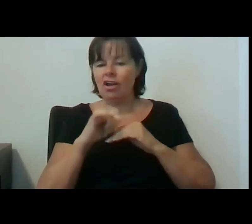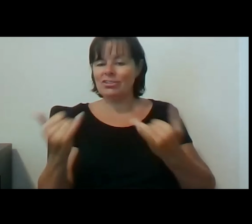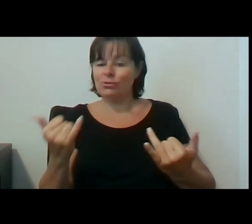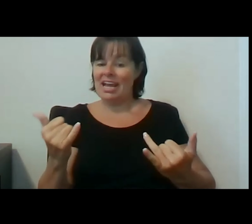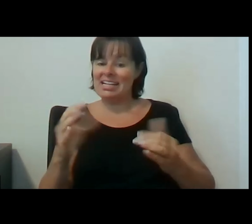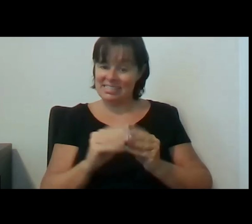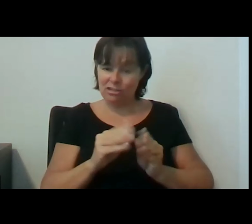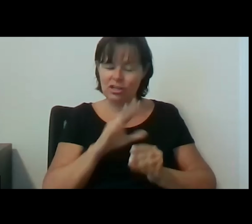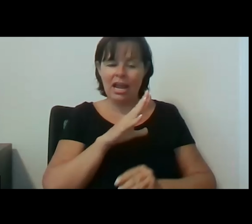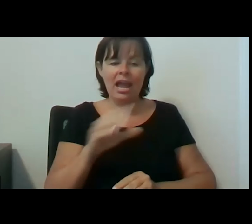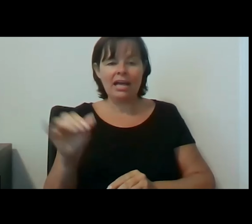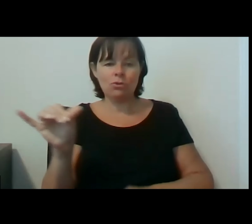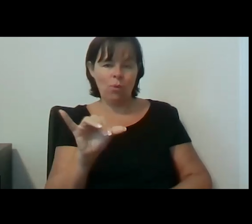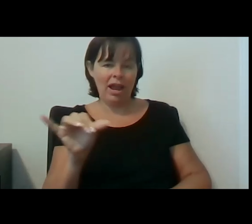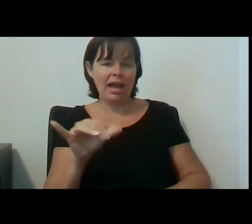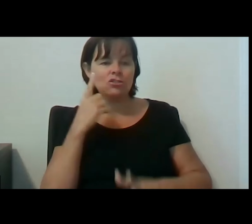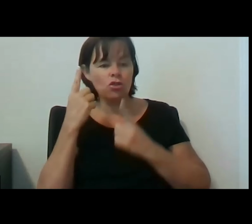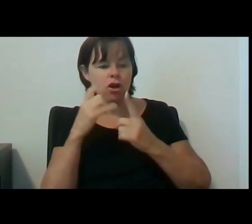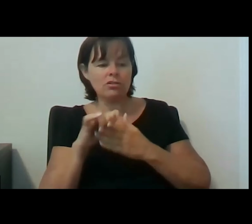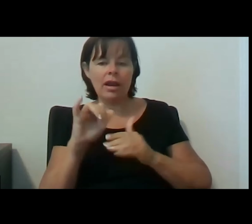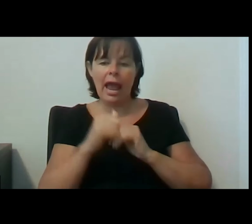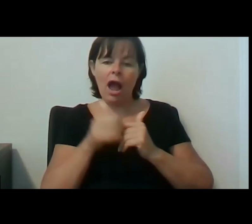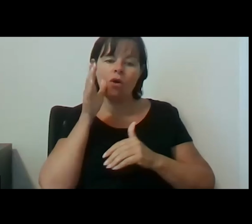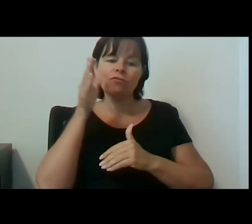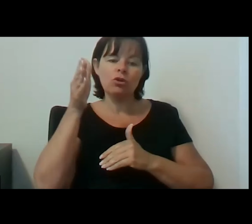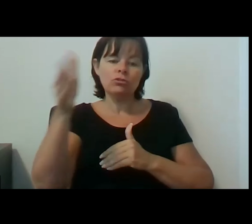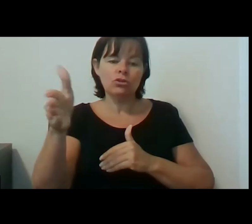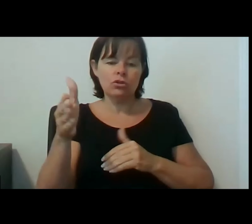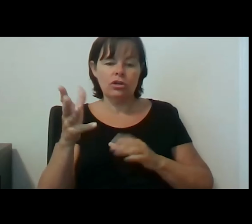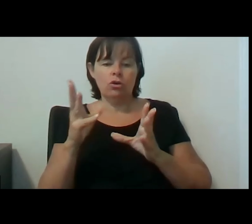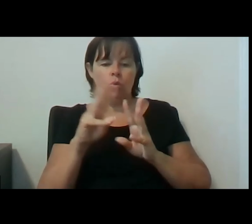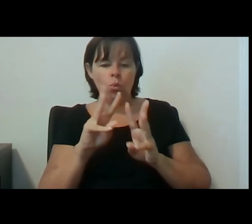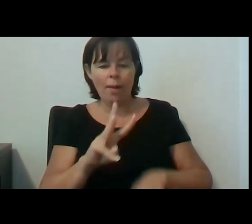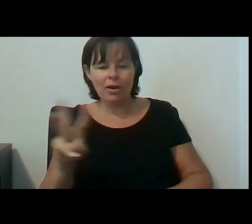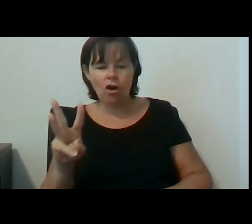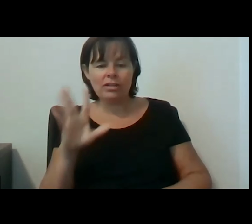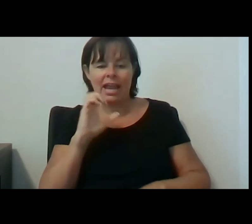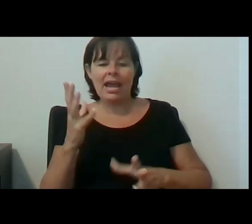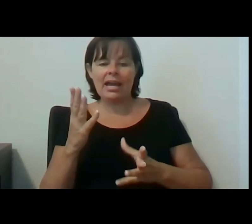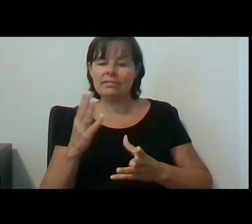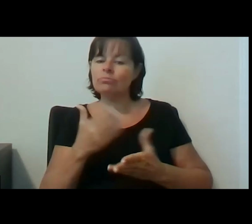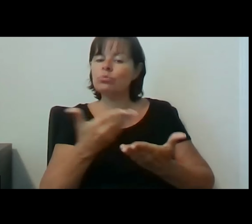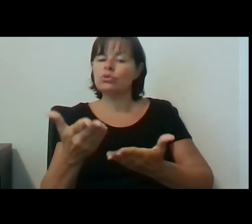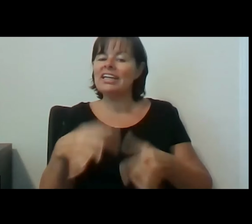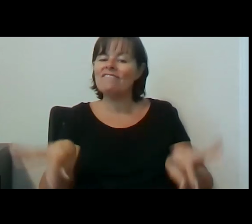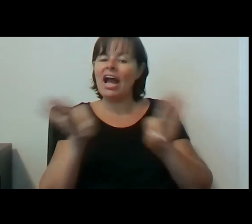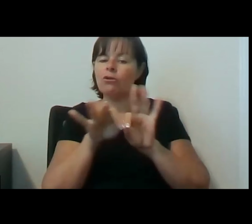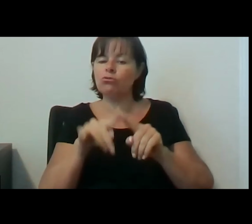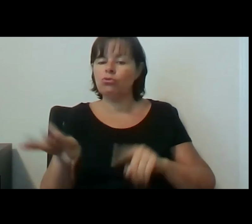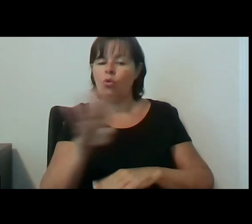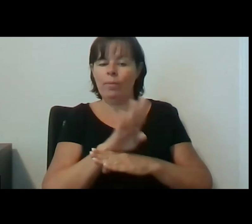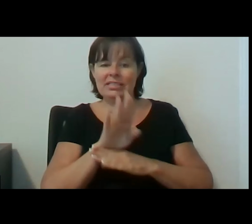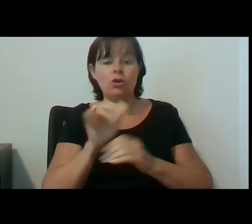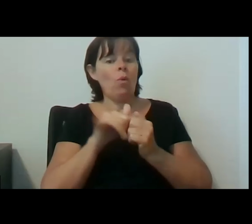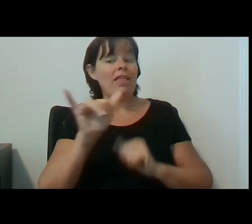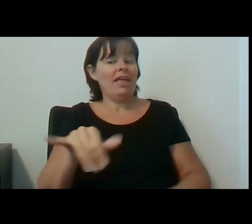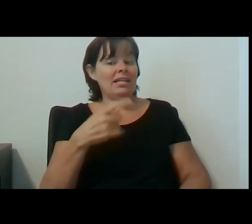on how future webinars can bring value to your business um so that being said we thank you once